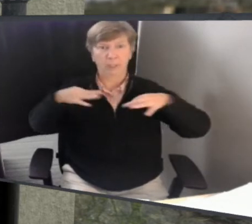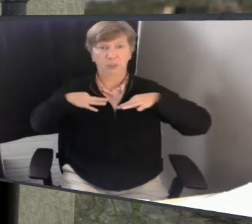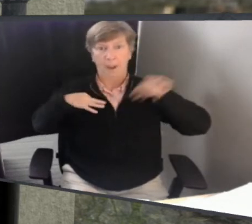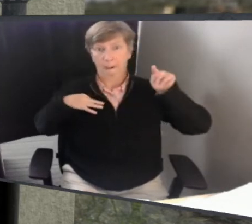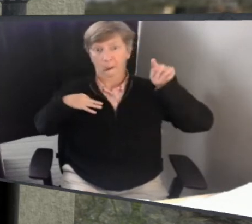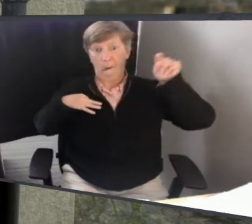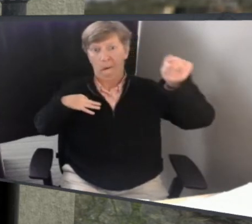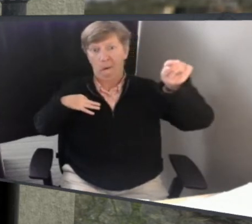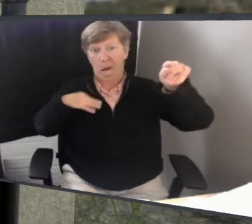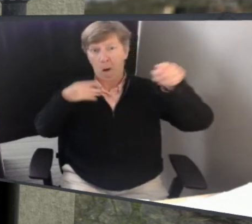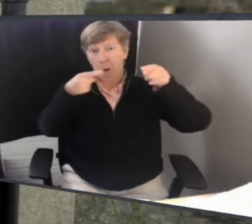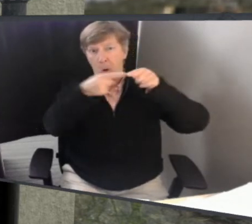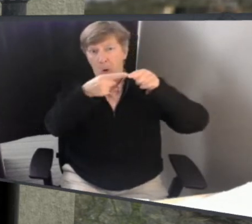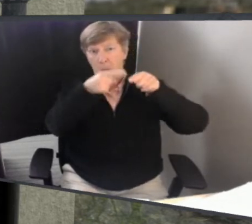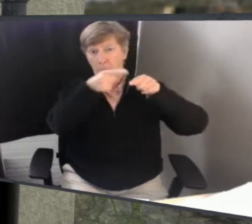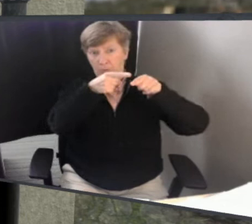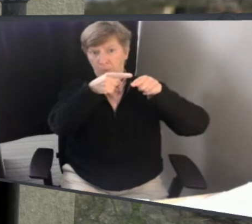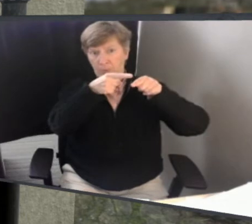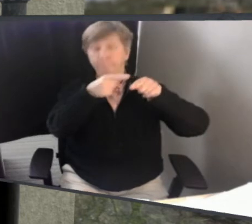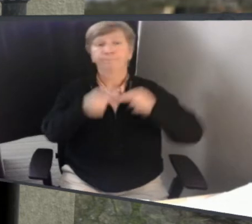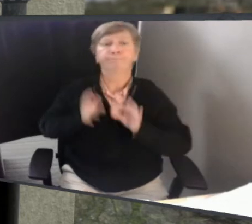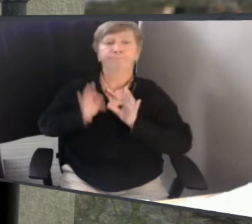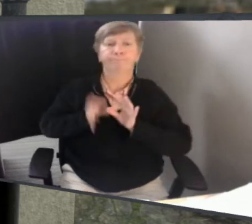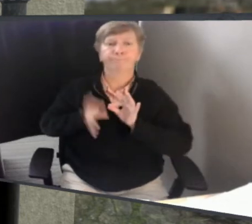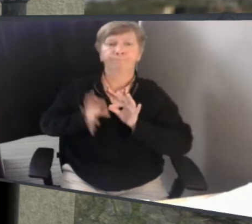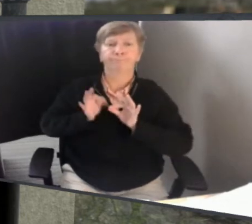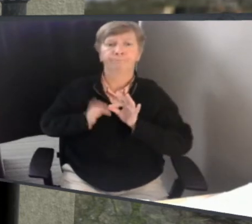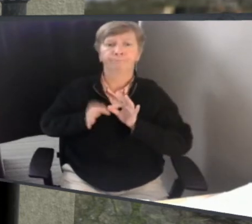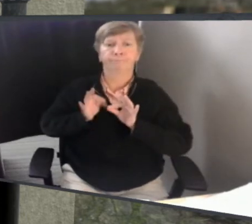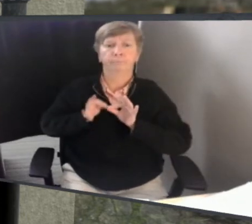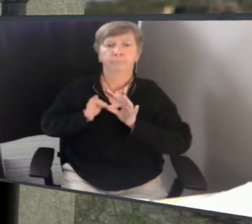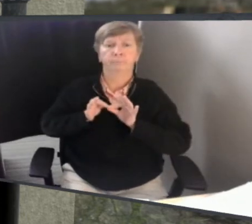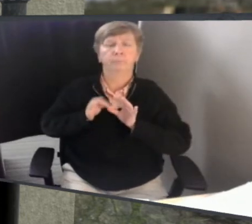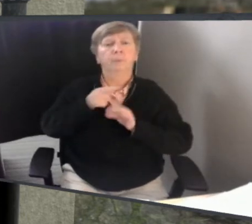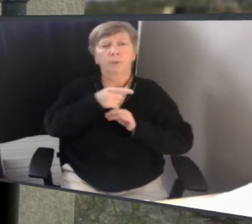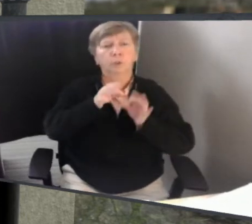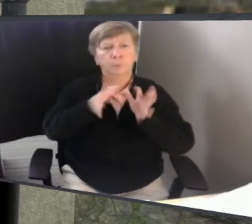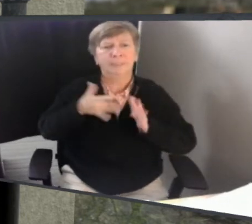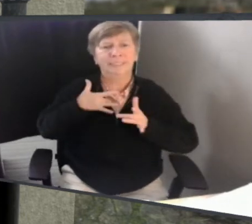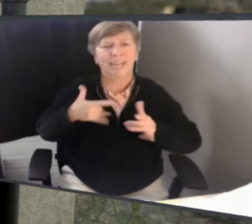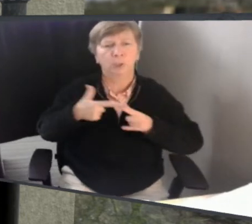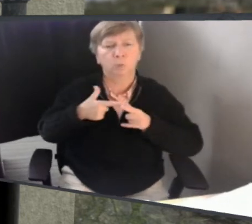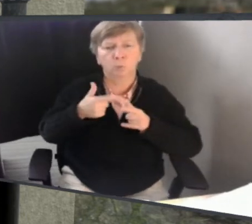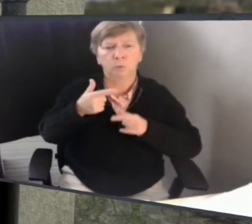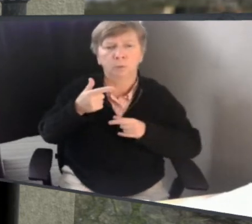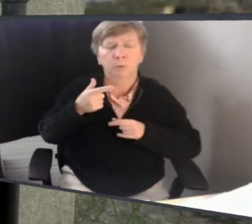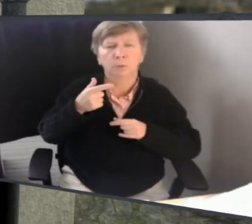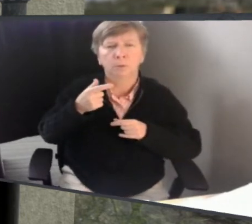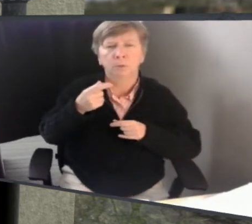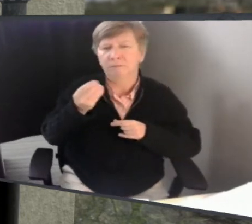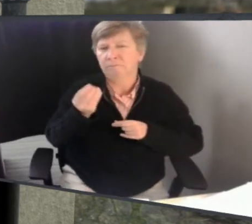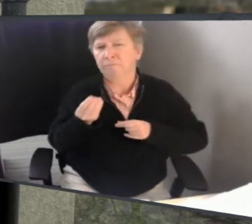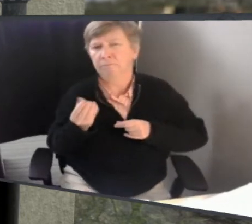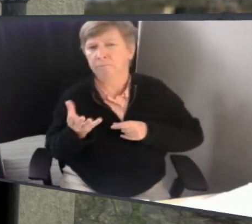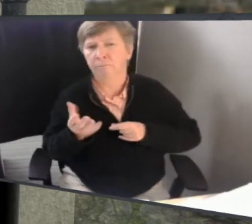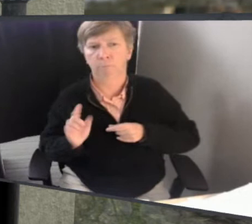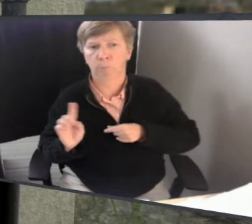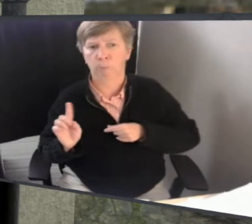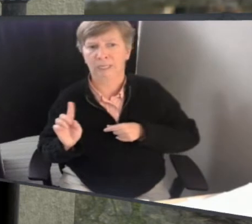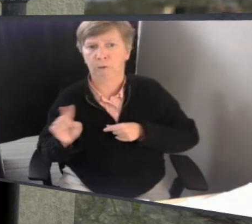that person with the pink shirt back in the far corner, and then continue interpreting, they will